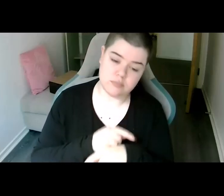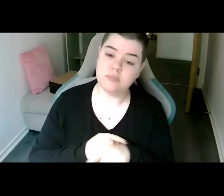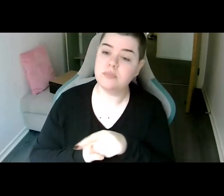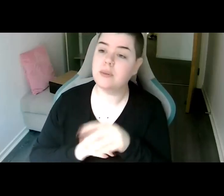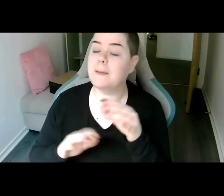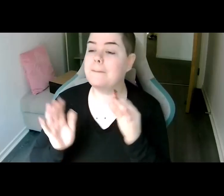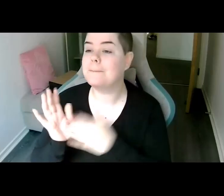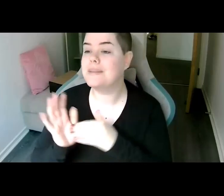birth and had fallen asleep.